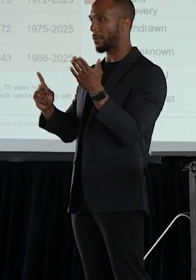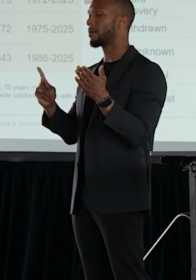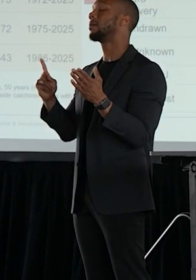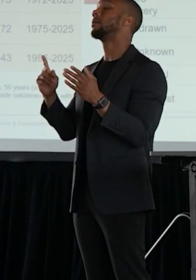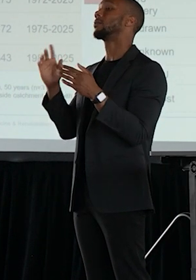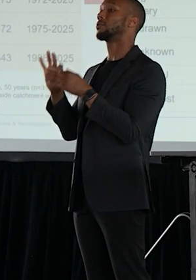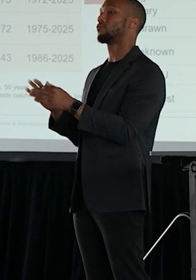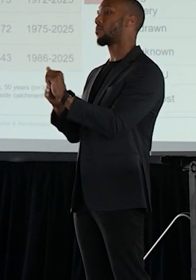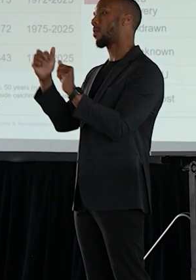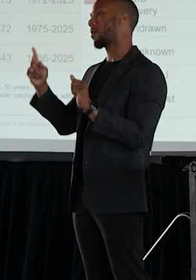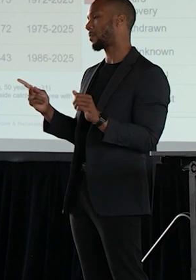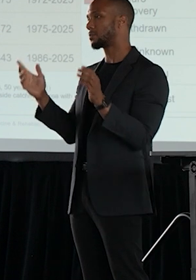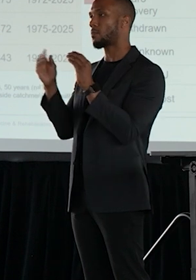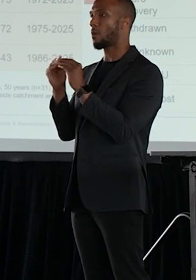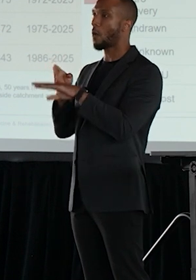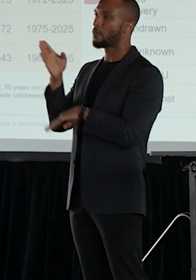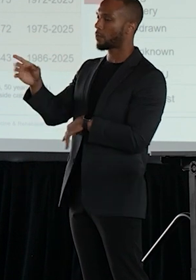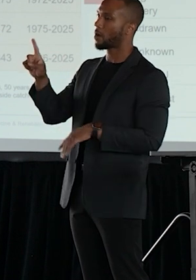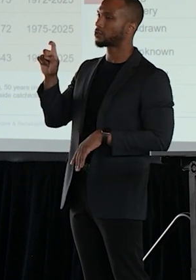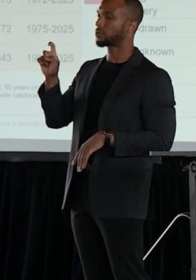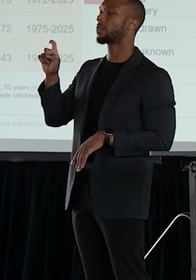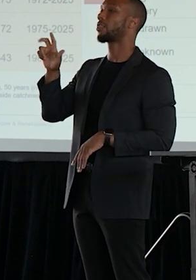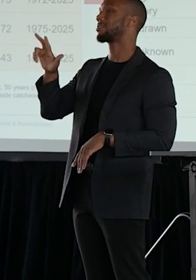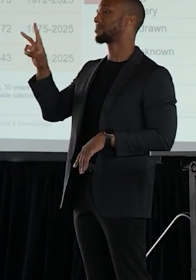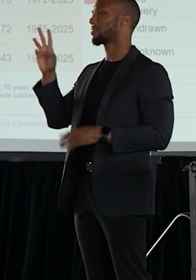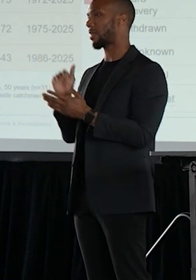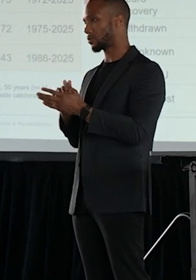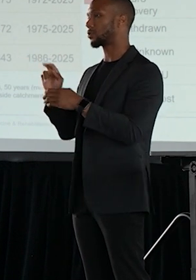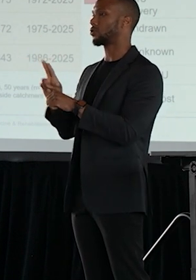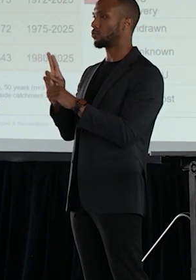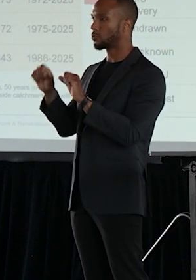up, you know, it's more than 136,000 usable data for the